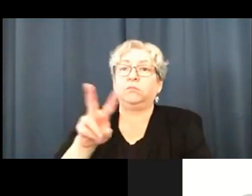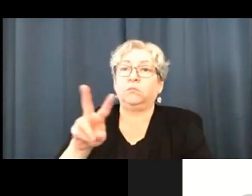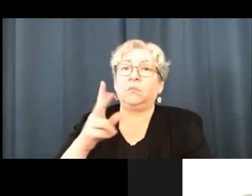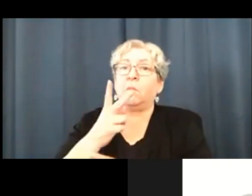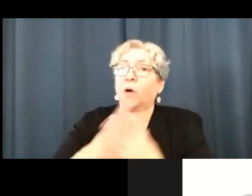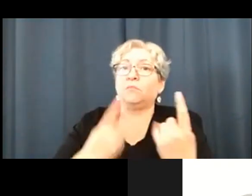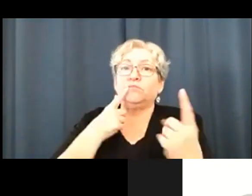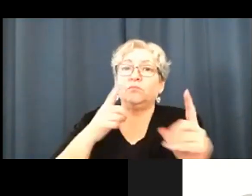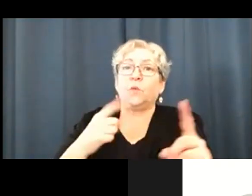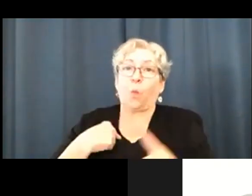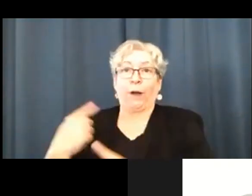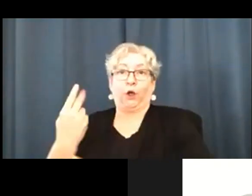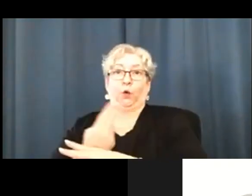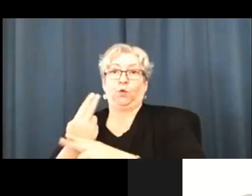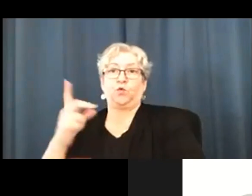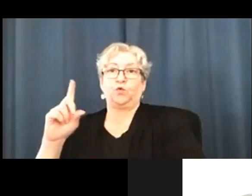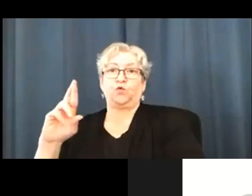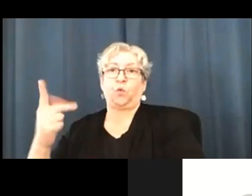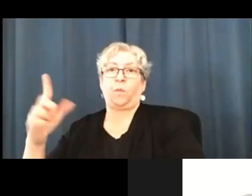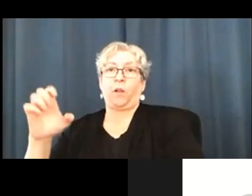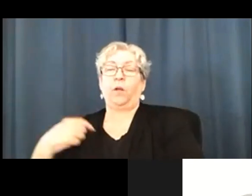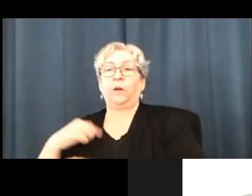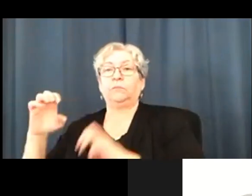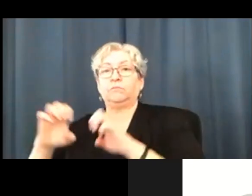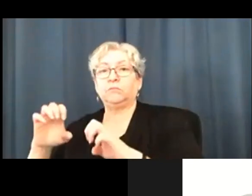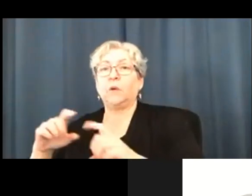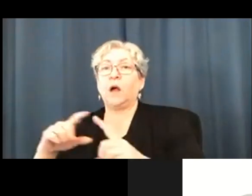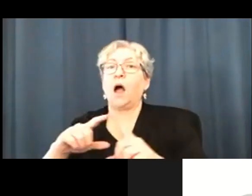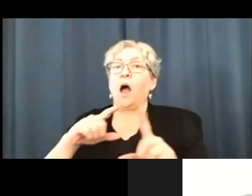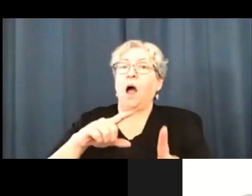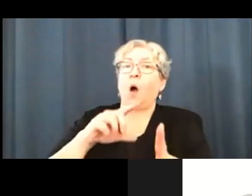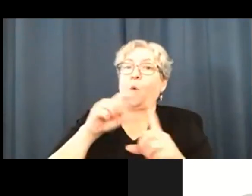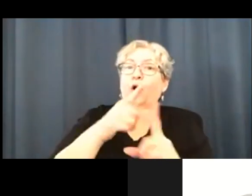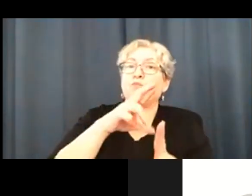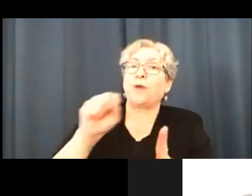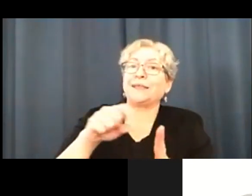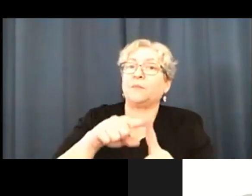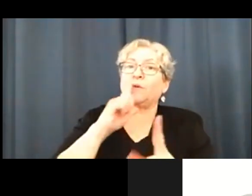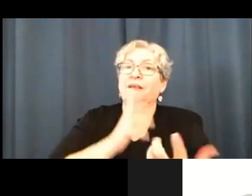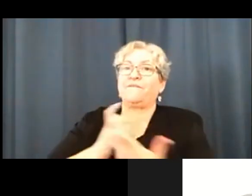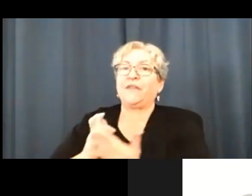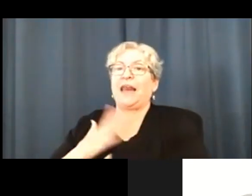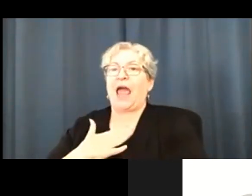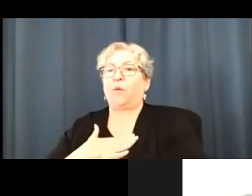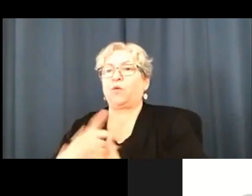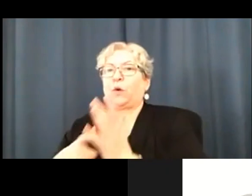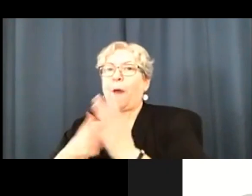We use Drupal, we evaluated WordPress. We went with Drupal because it fit our requirements better, but we definitely could have used WordPress